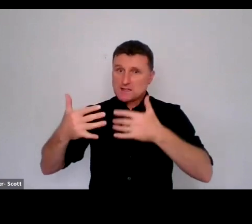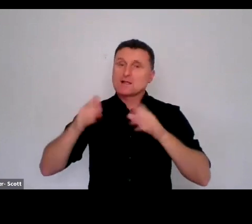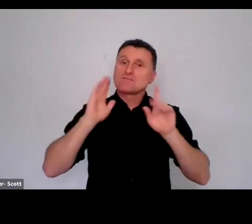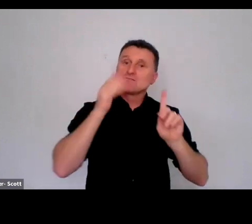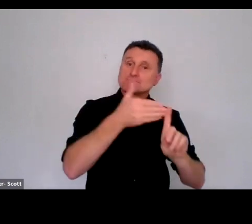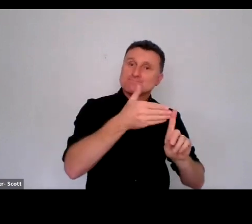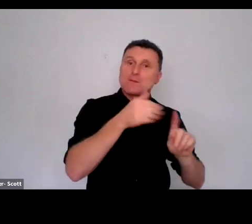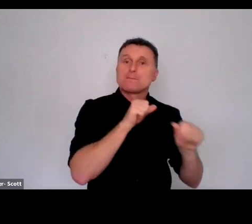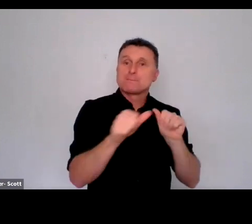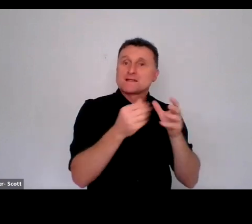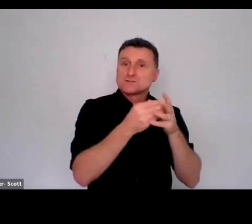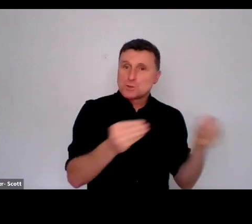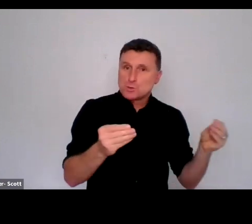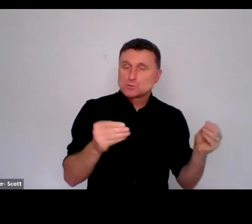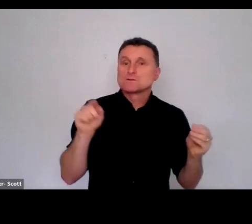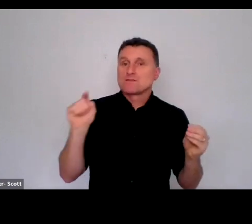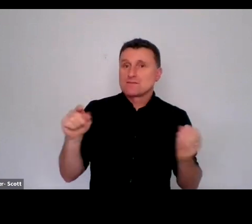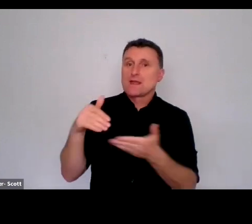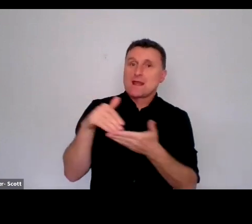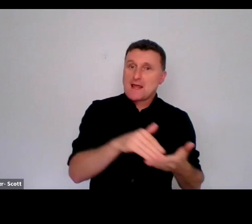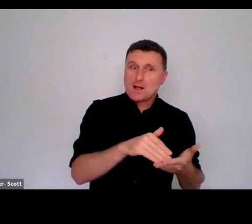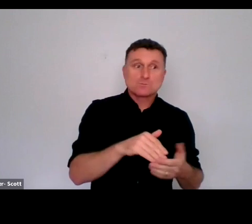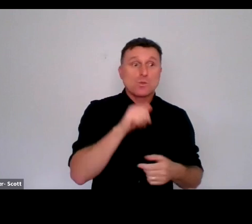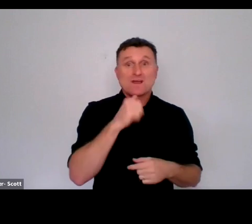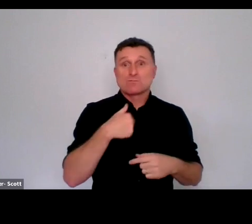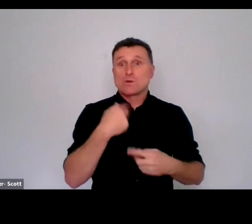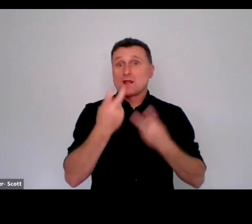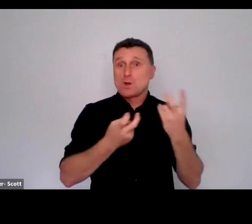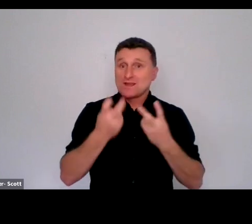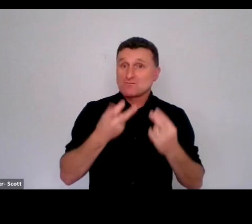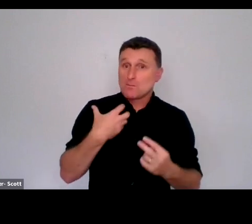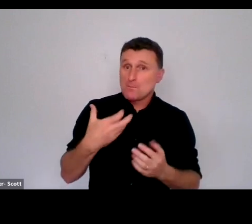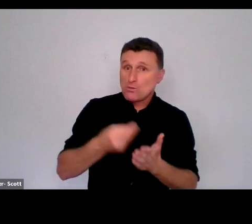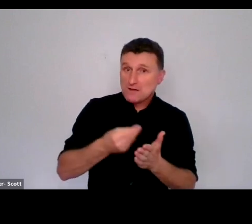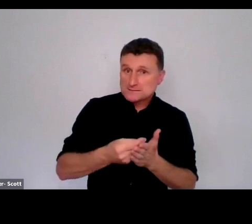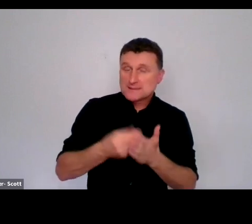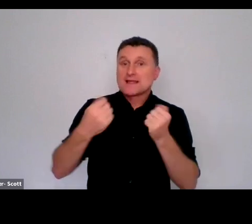when it comes to seeking more funding.